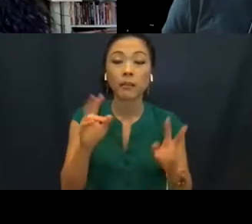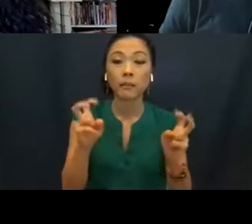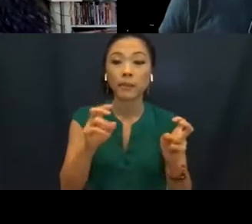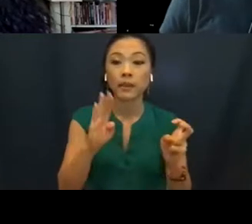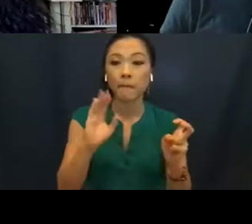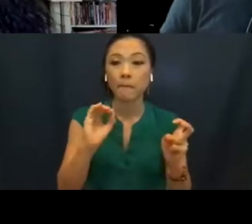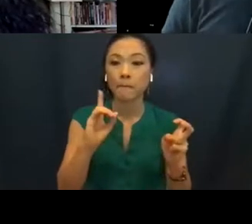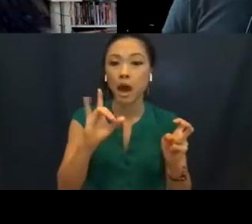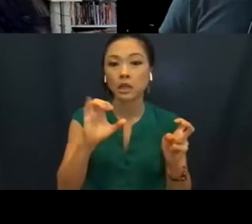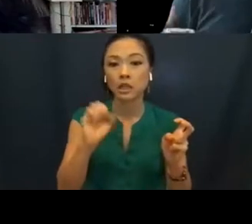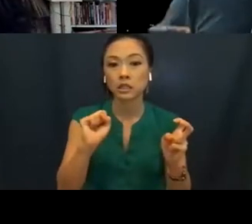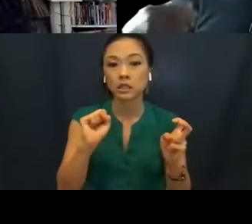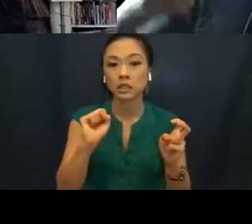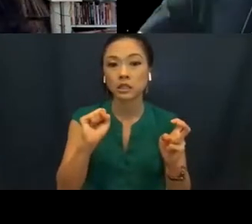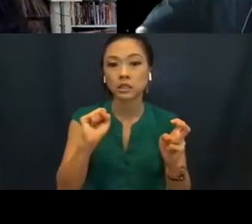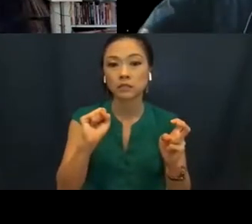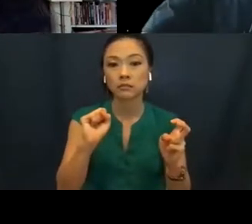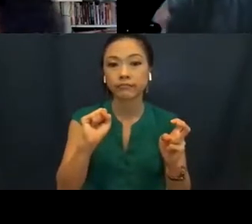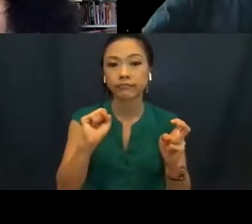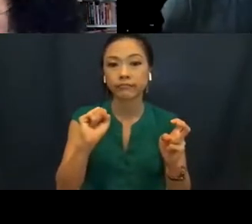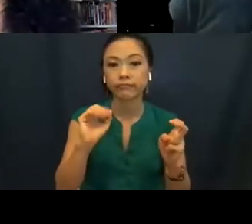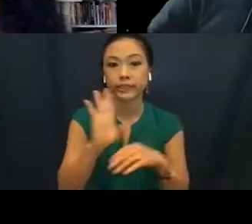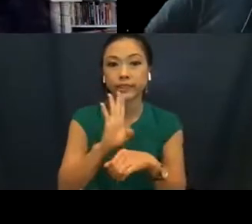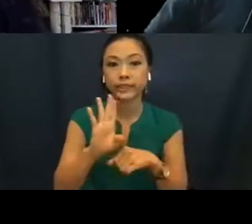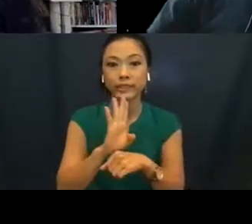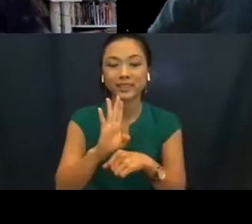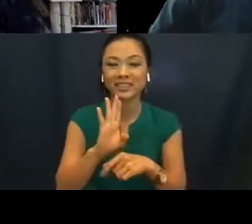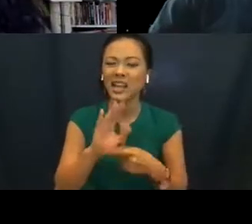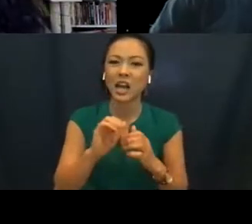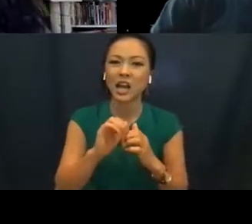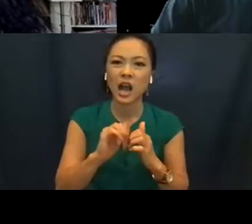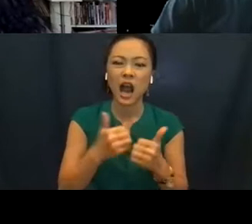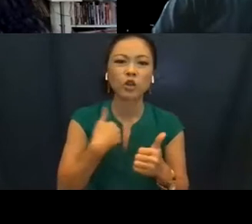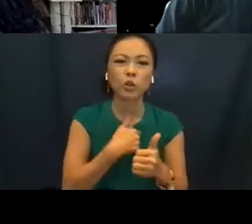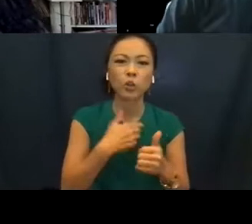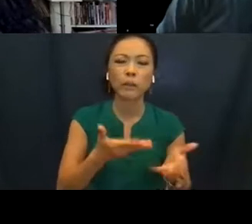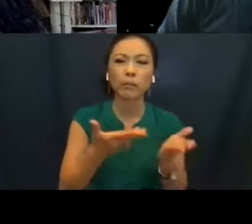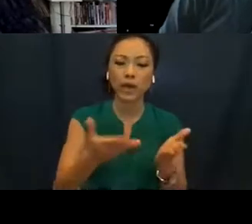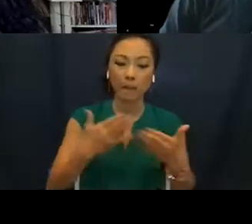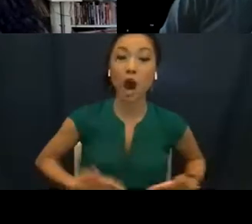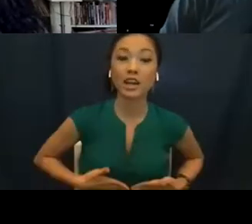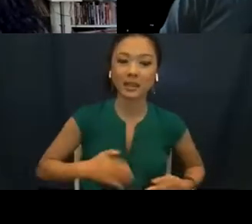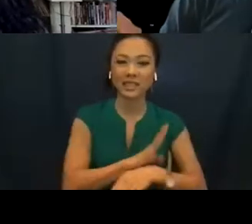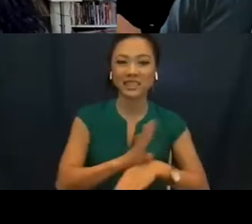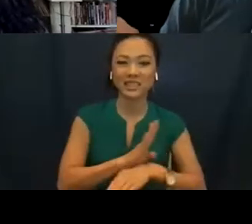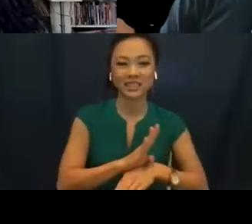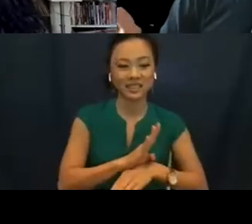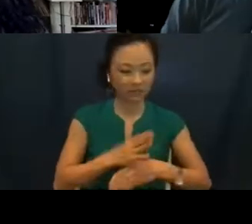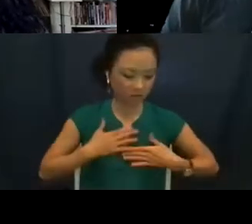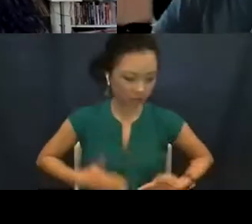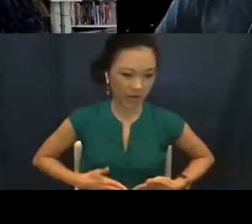right now, how do we bring body business forward now in this way, you know, through